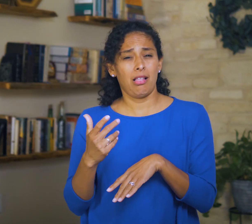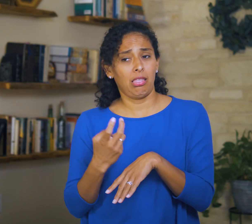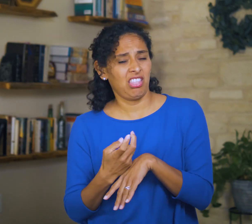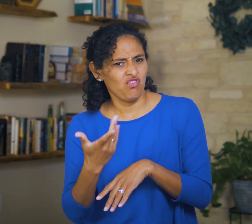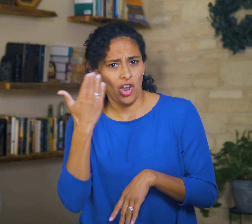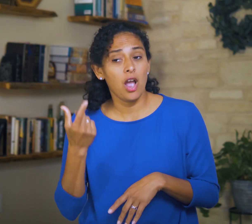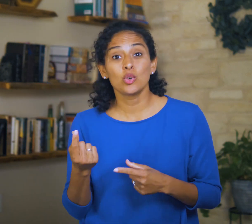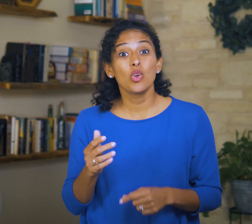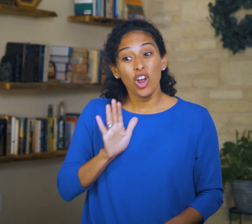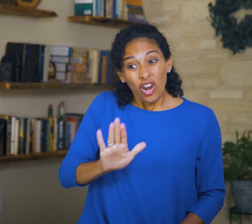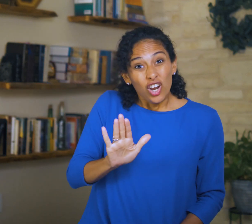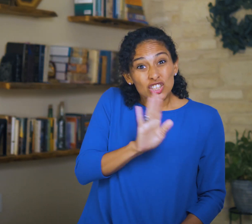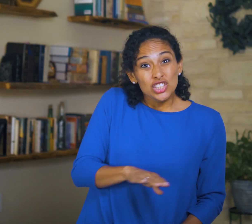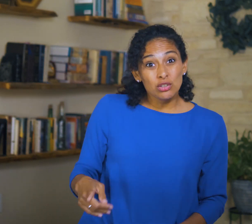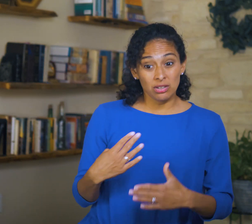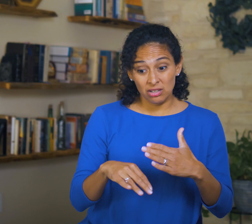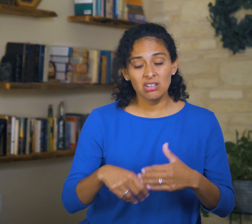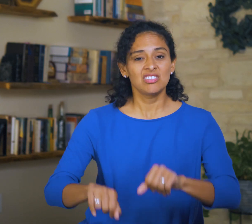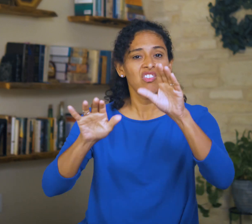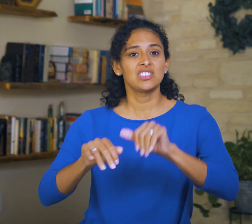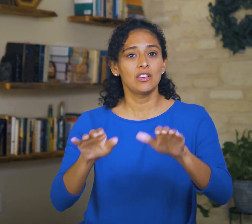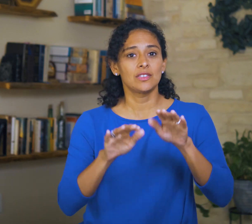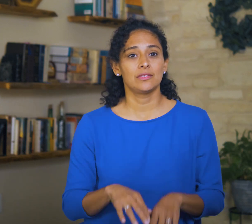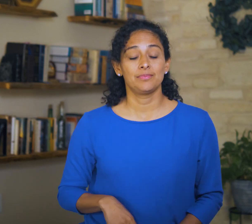and sacrifices her own children.